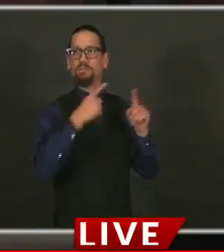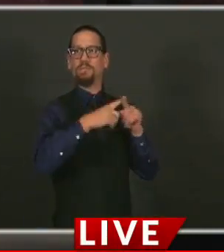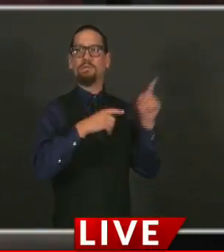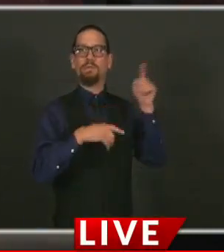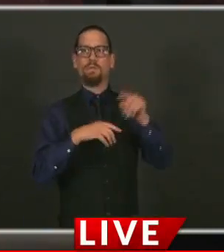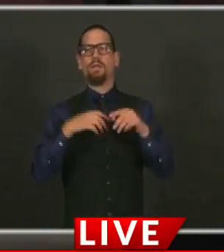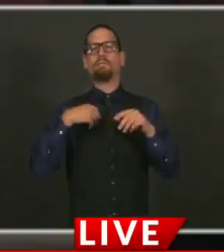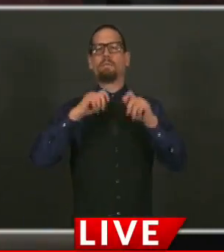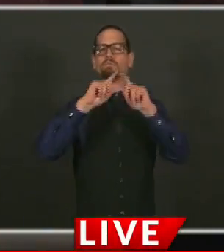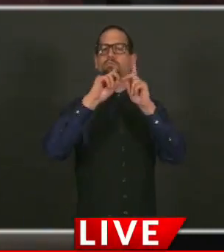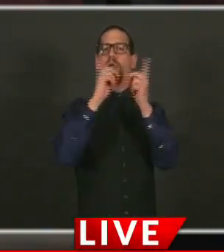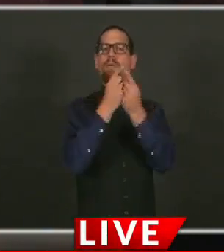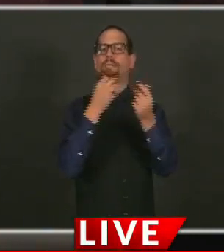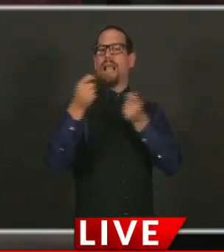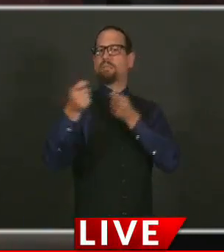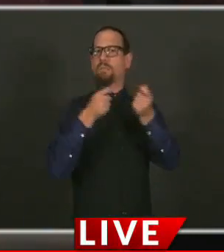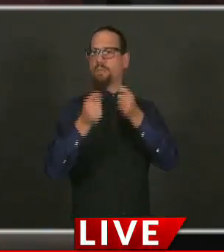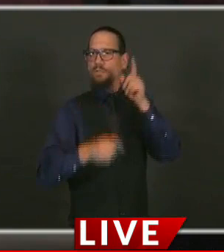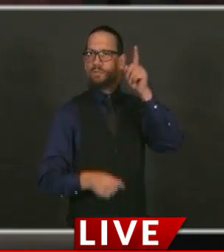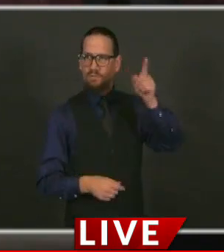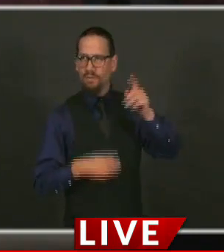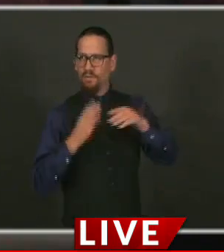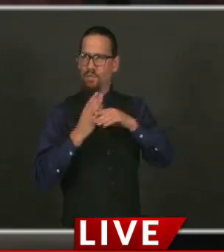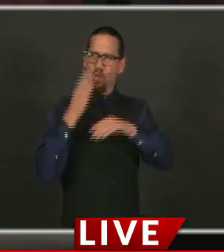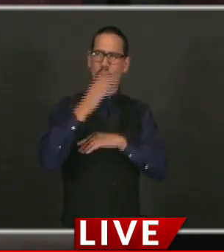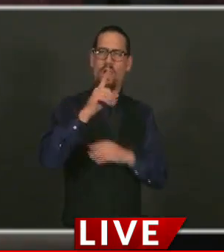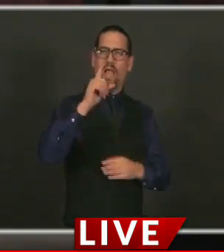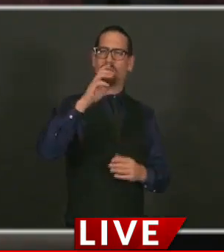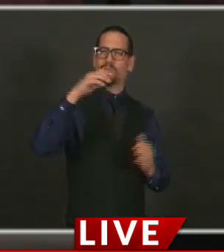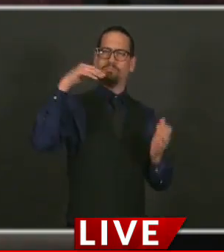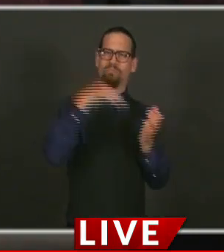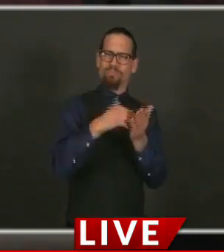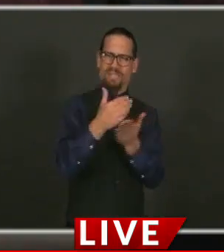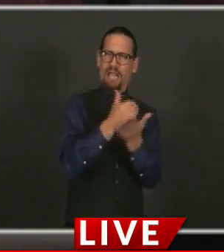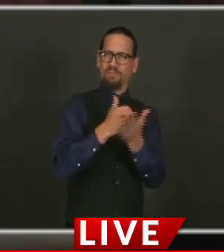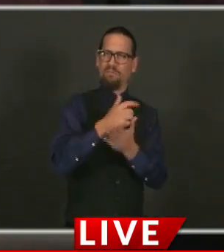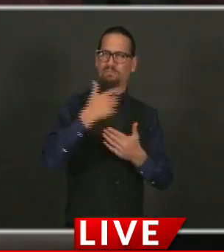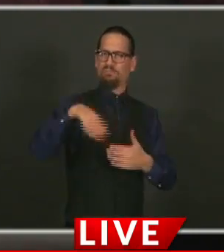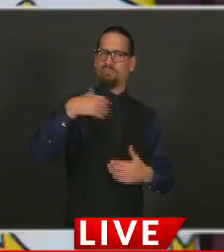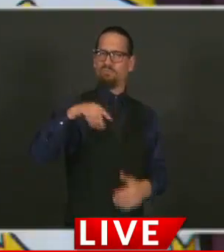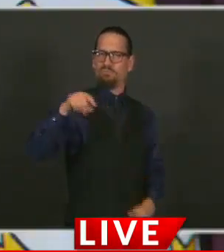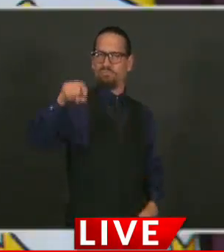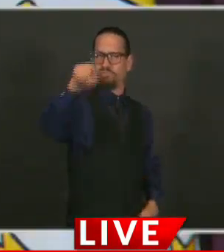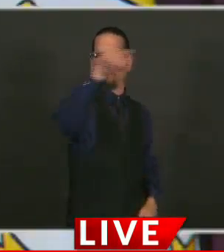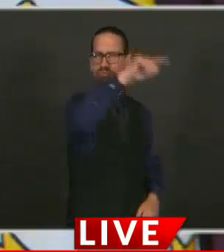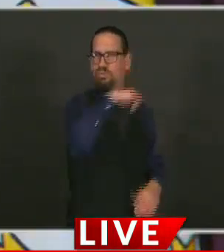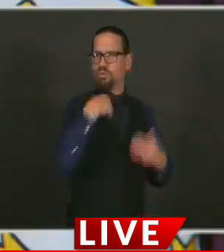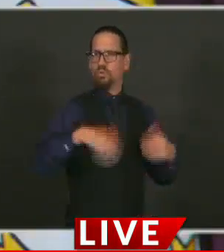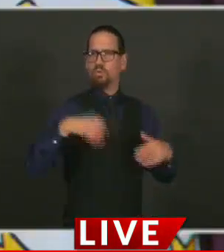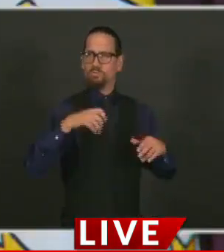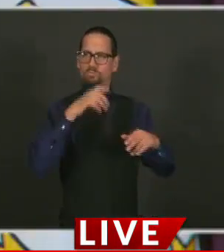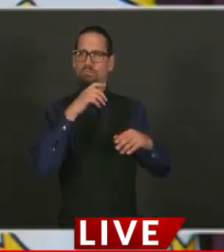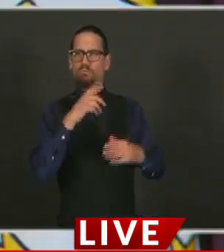DEPARTMENT -- THE CURRENT ADMINISTRATION WHICH IS EXPENSING SIX-FIGURE SALARIES. I LOOK AT THE PUBLIC RELATIONS